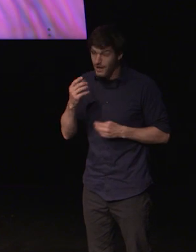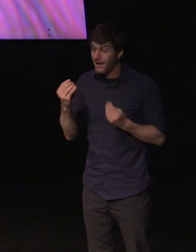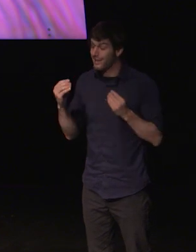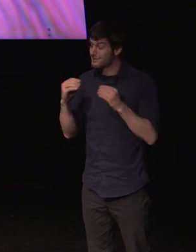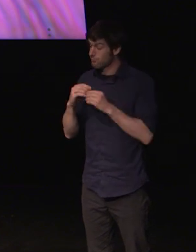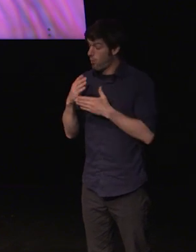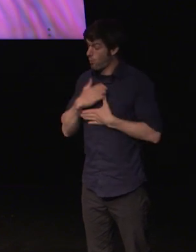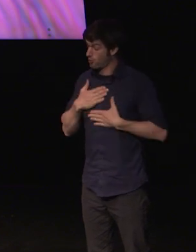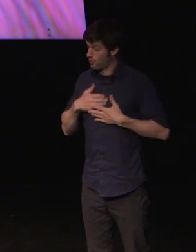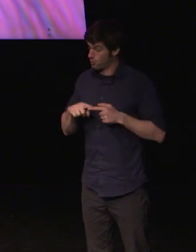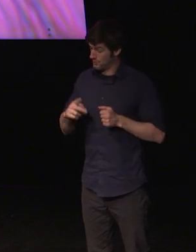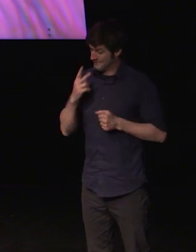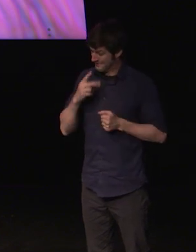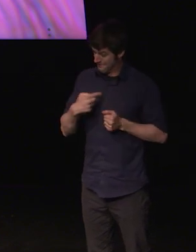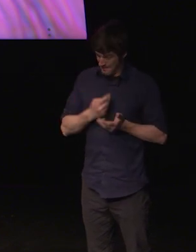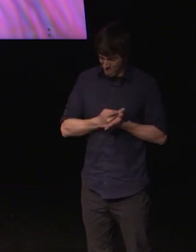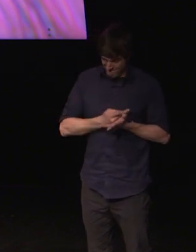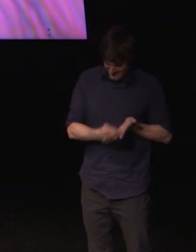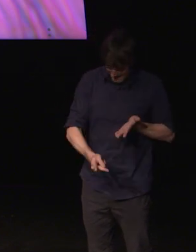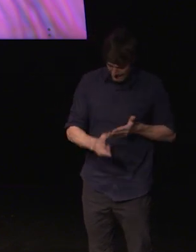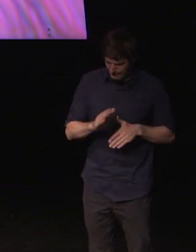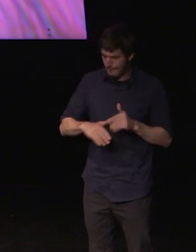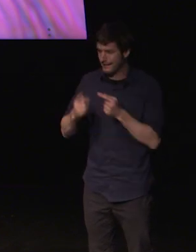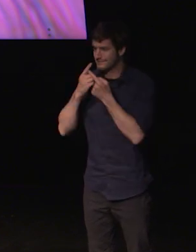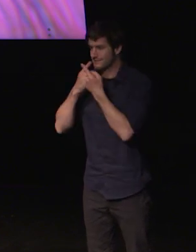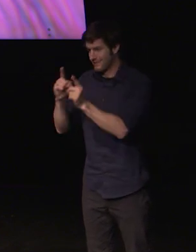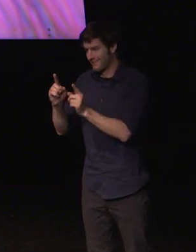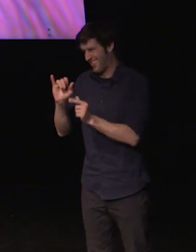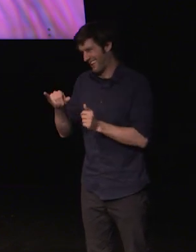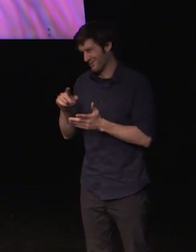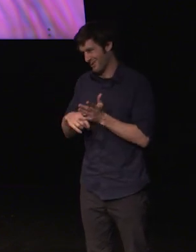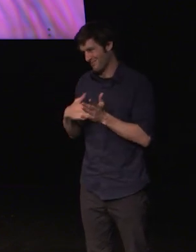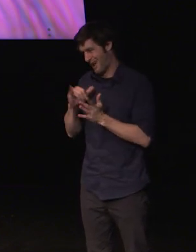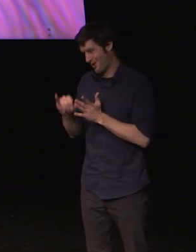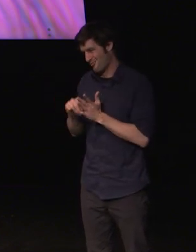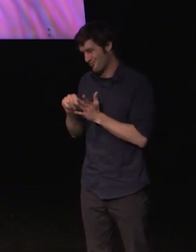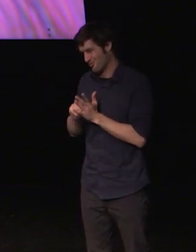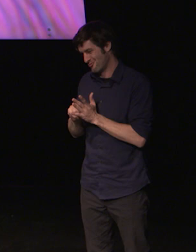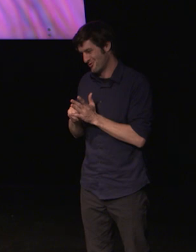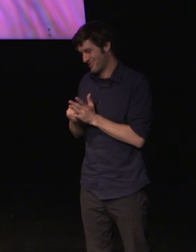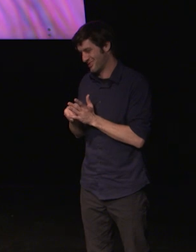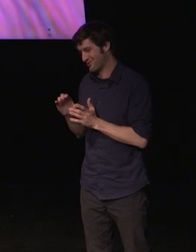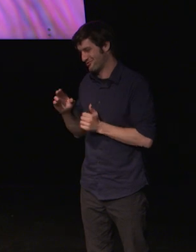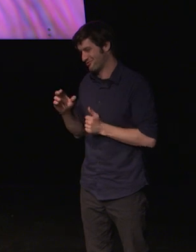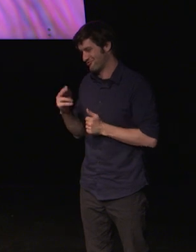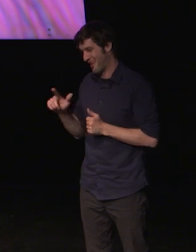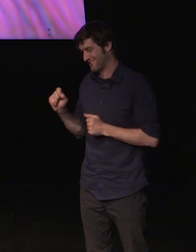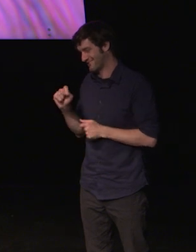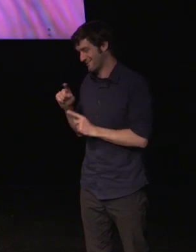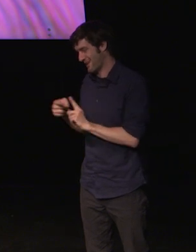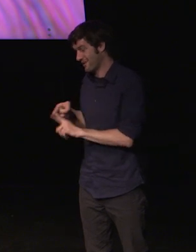and that's pretty much the crux of my YouTube channel, that I started in 2015, where it was sort of like to build a proof to my friends.